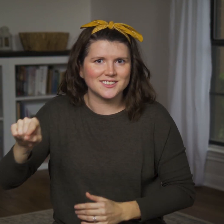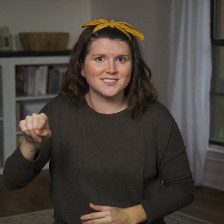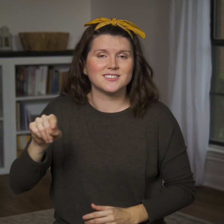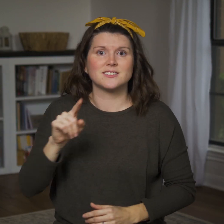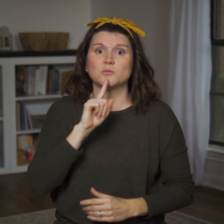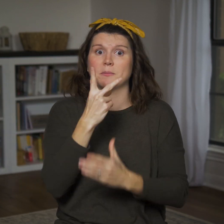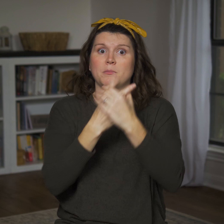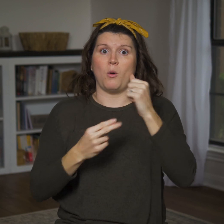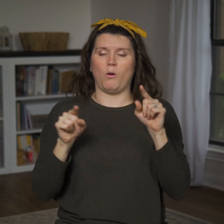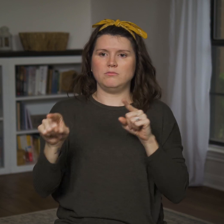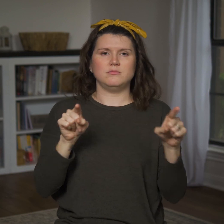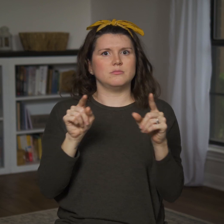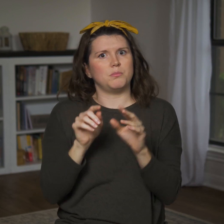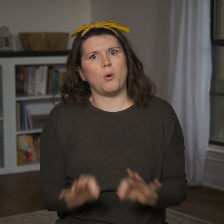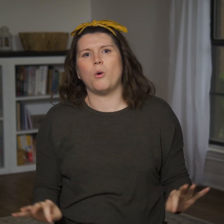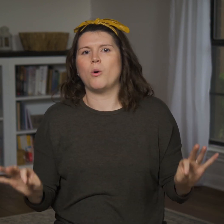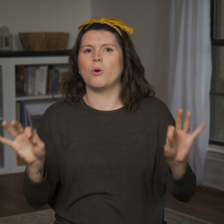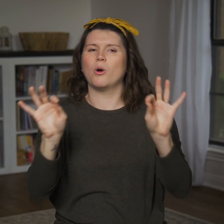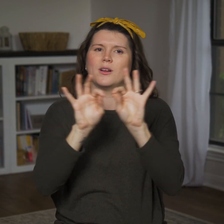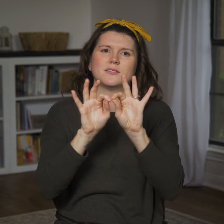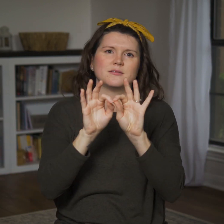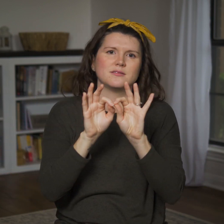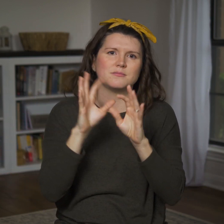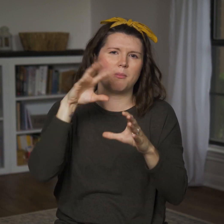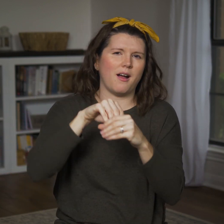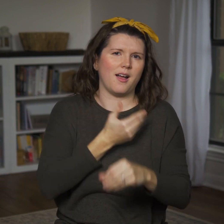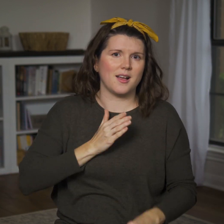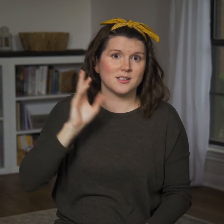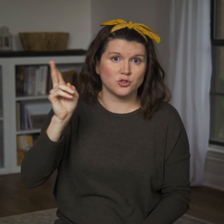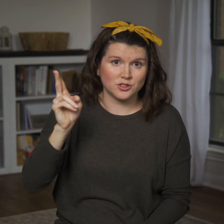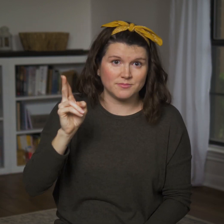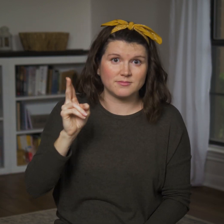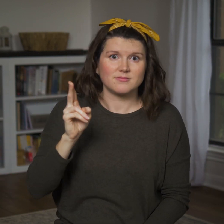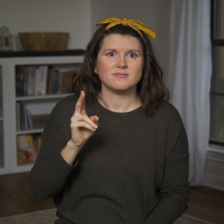it’s the most important thing in their history.